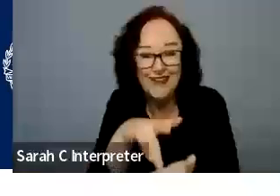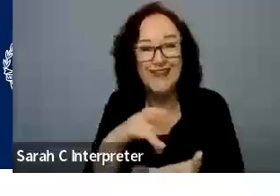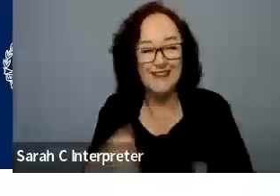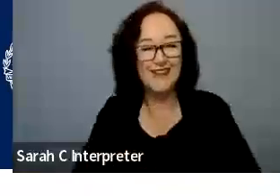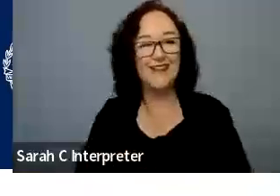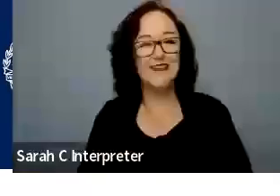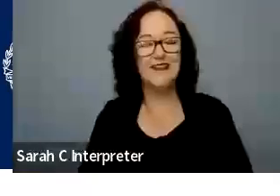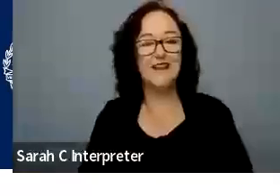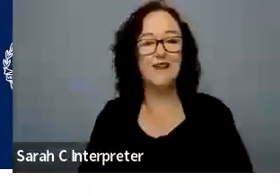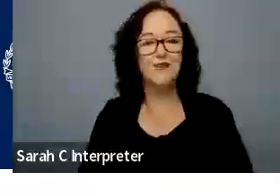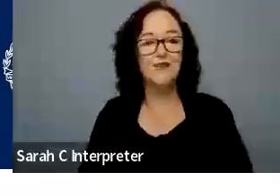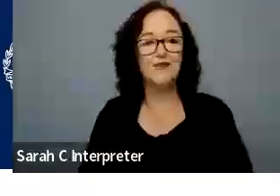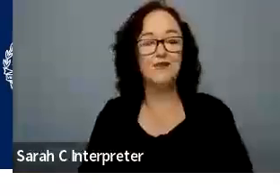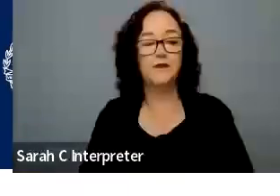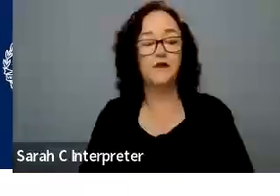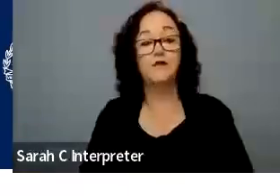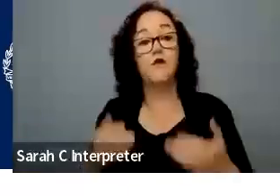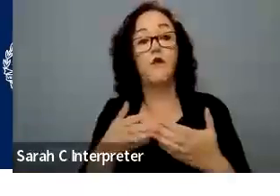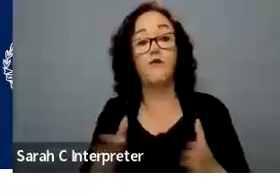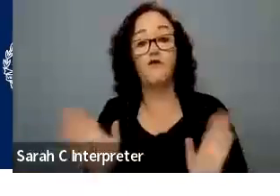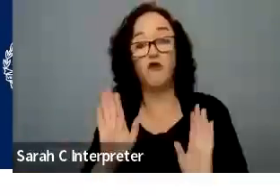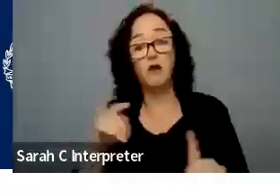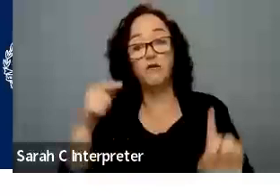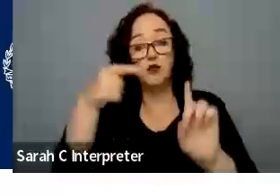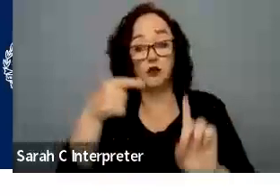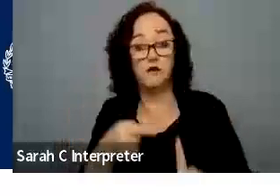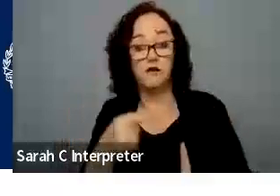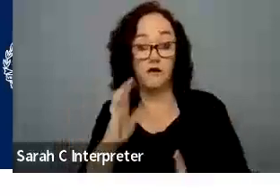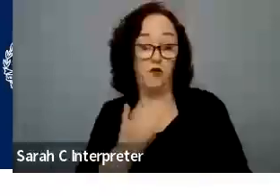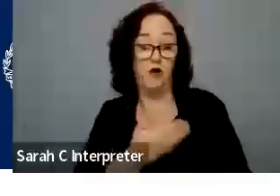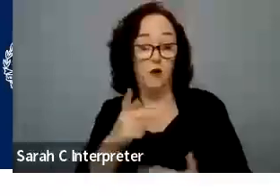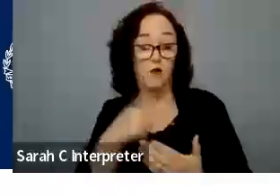So the overall objectives of our project at Villanova consistent